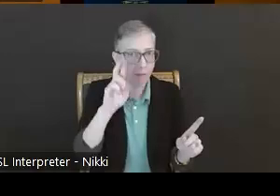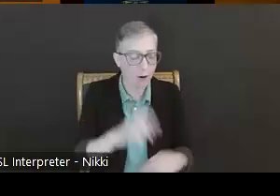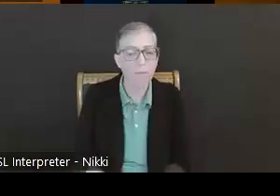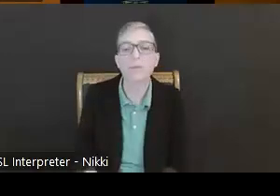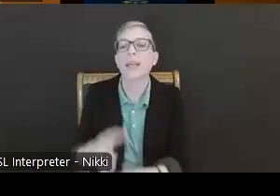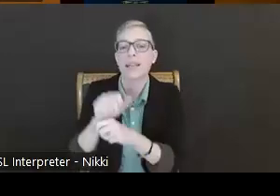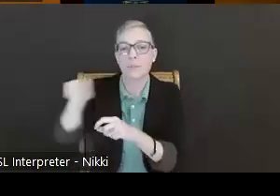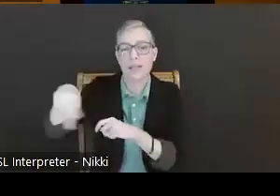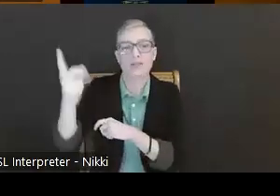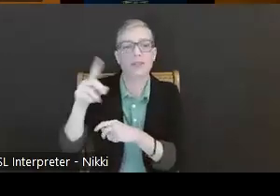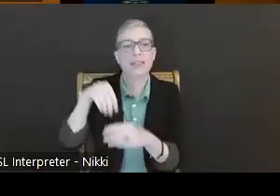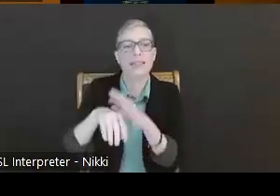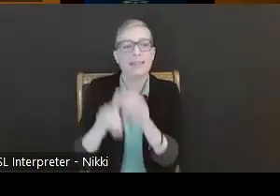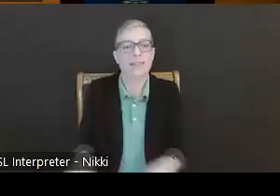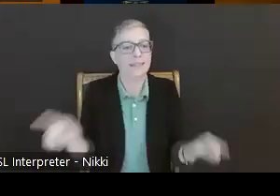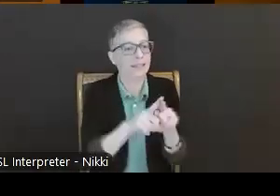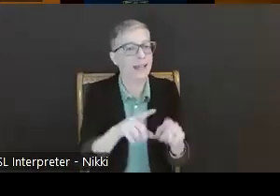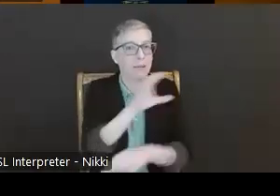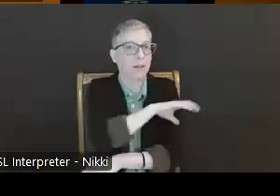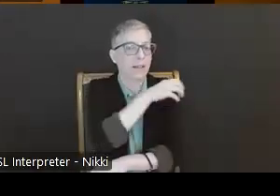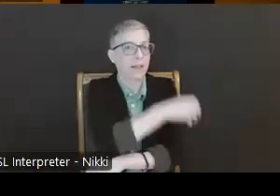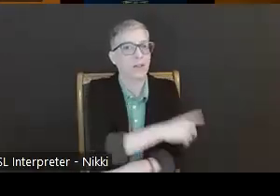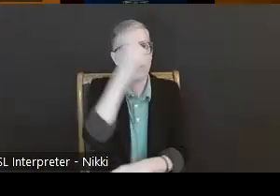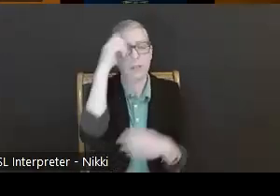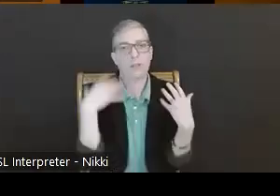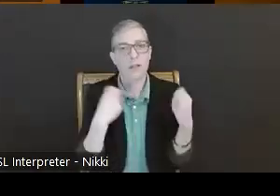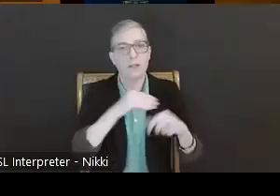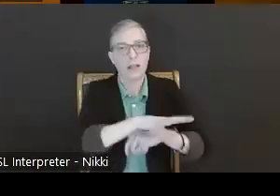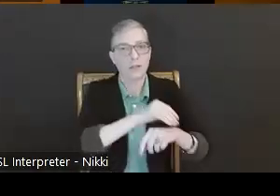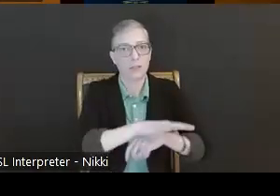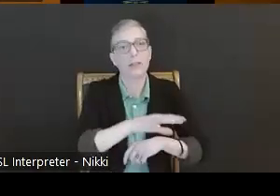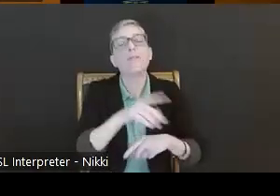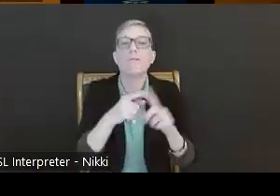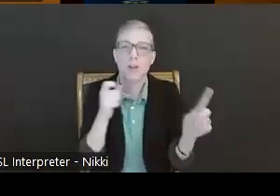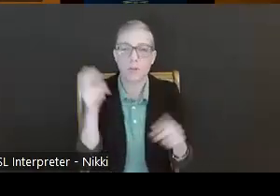mental health counseling from also the University of Rochester she then went on